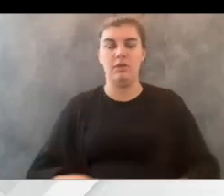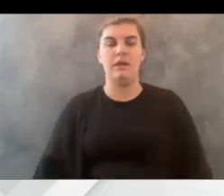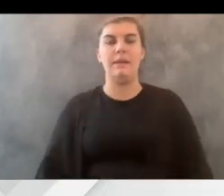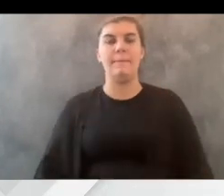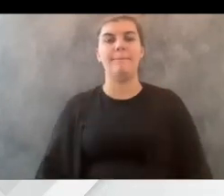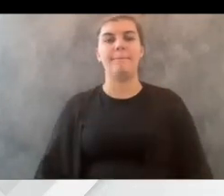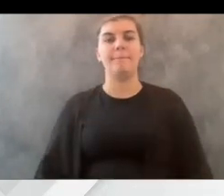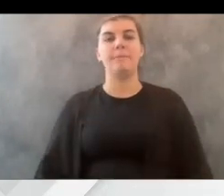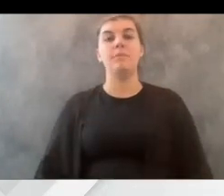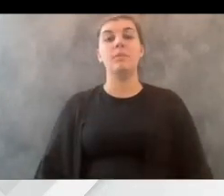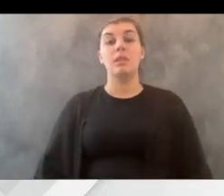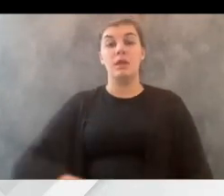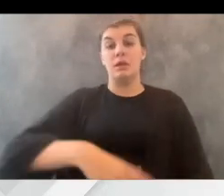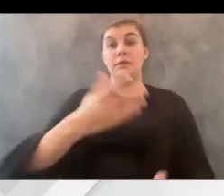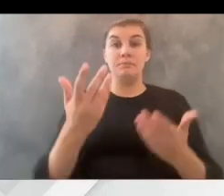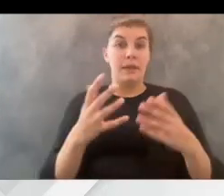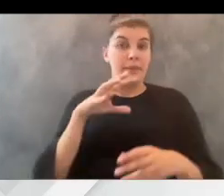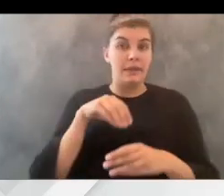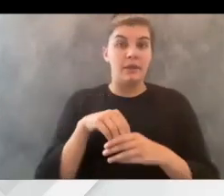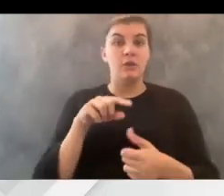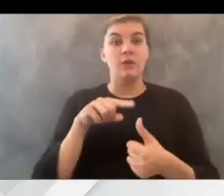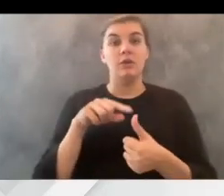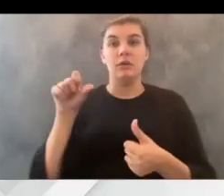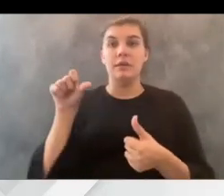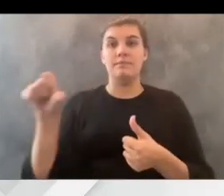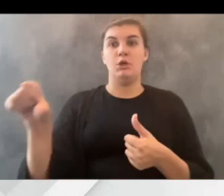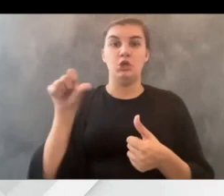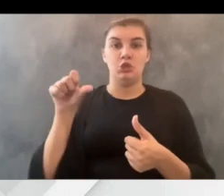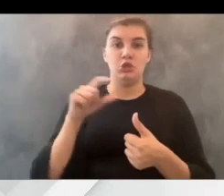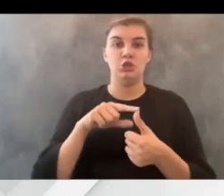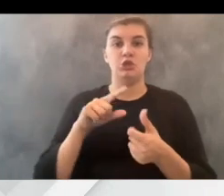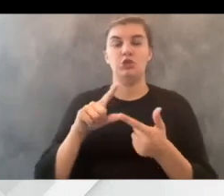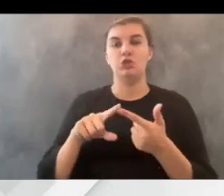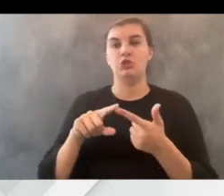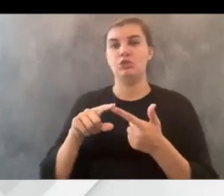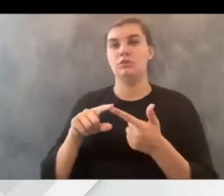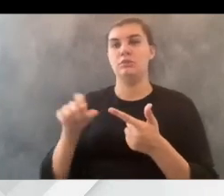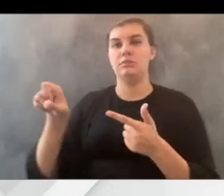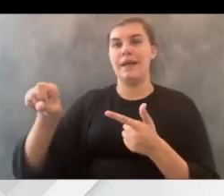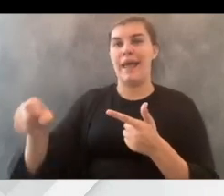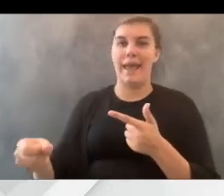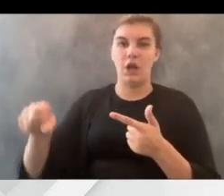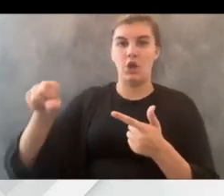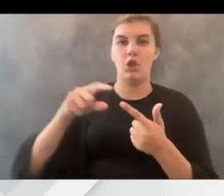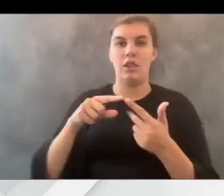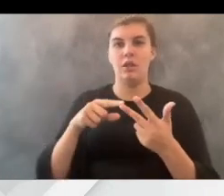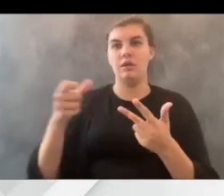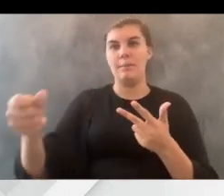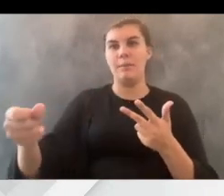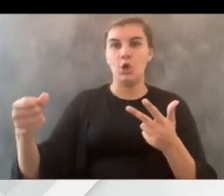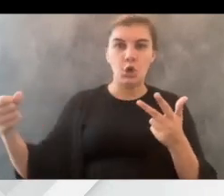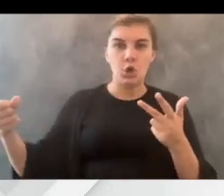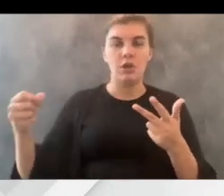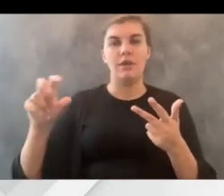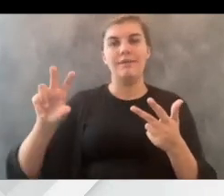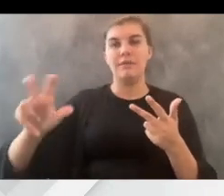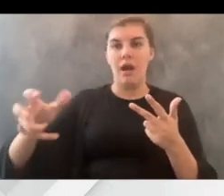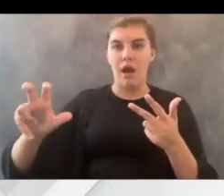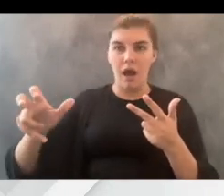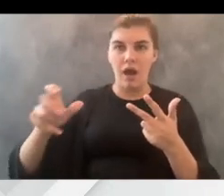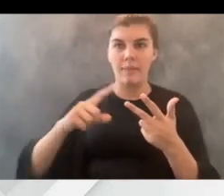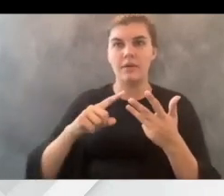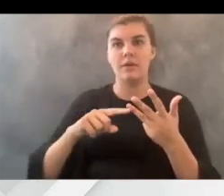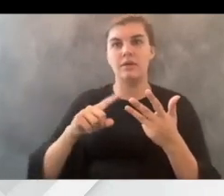These might include push plates, buttons, handles, pulls, knobs, latches, and locks.